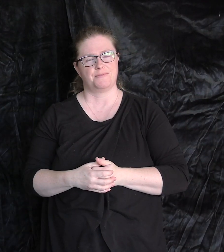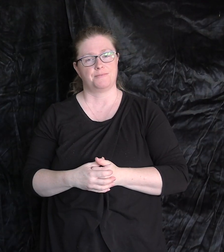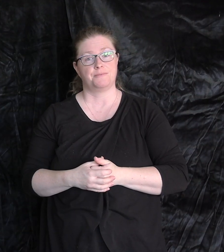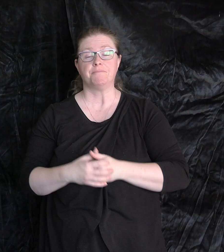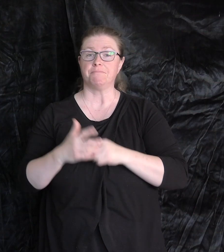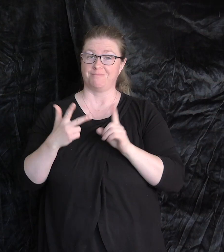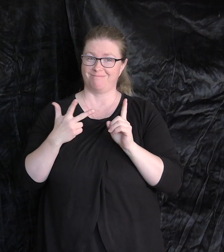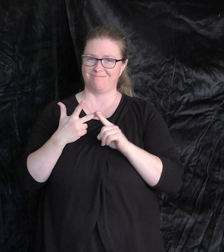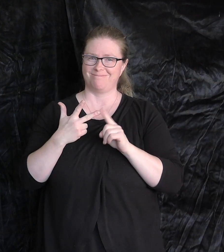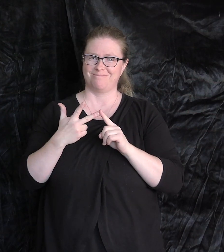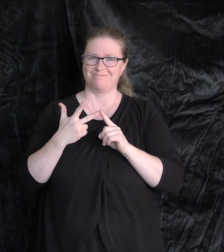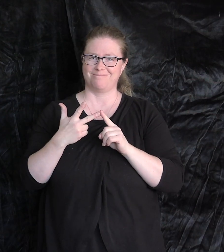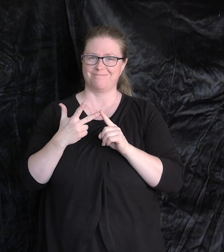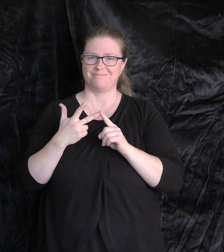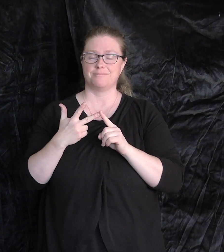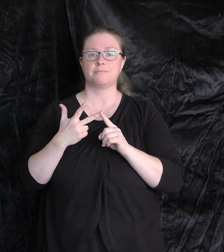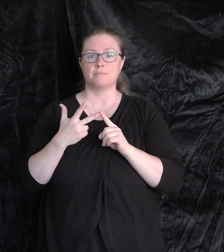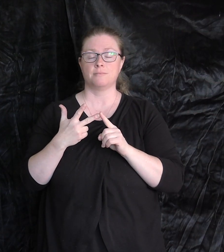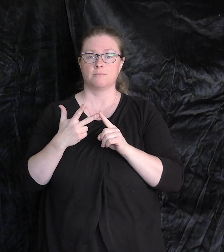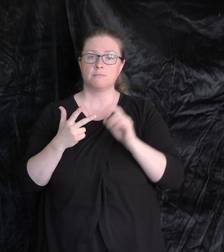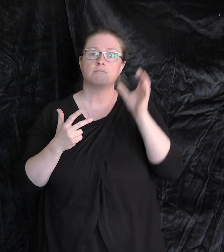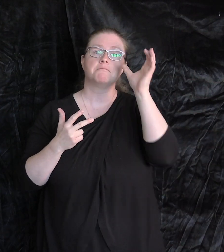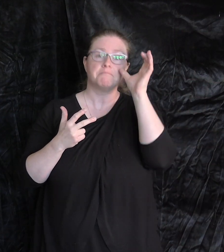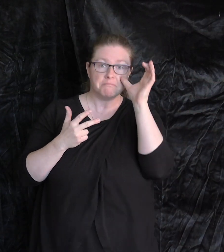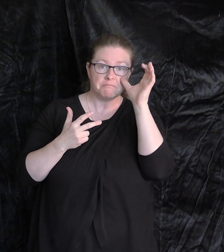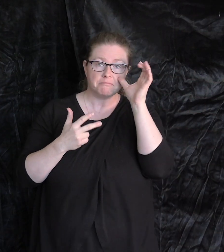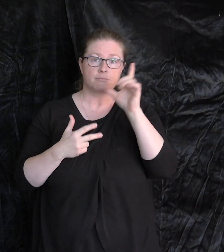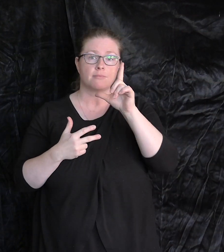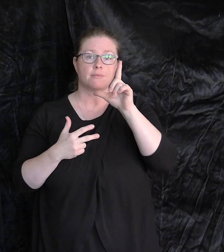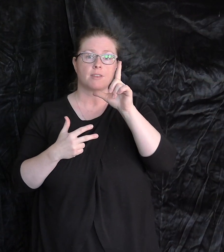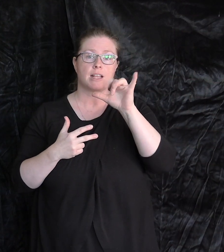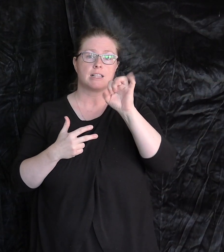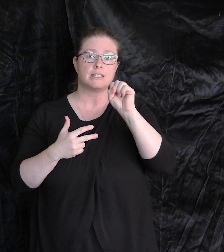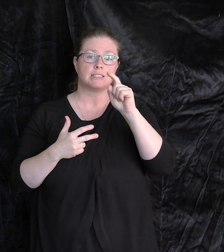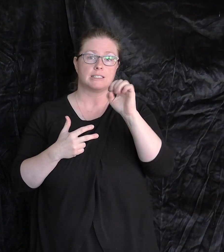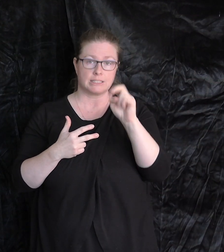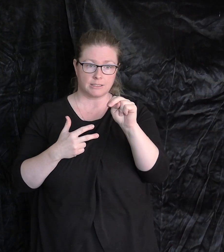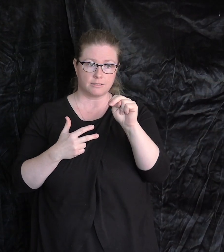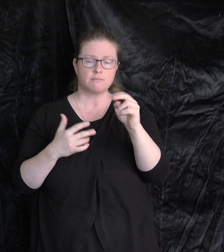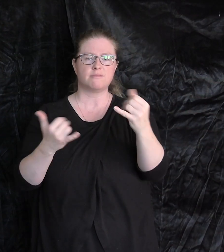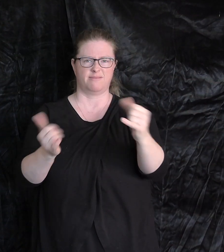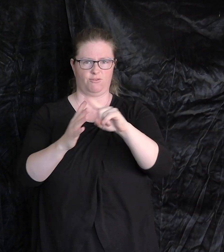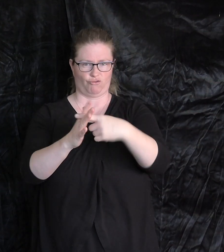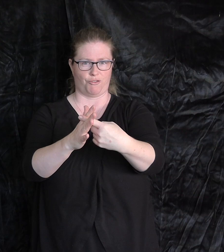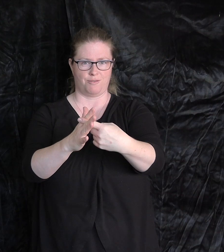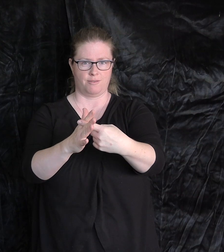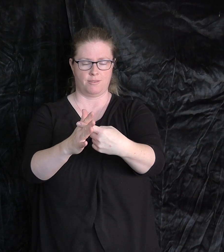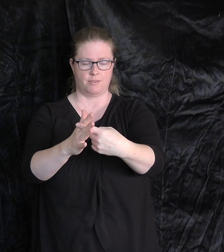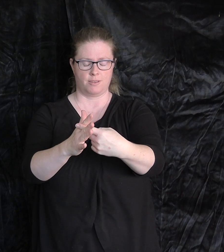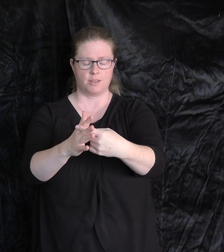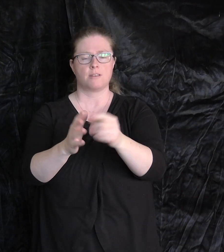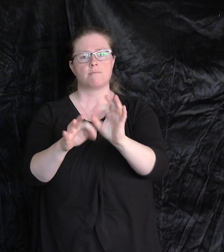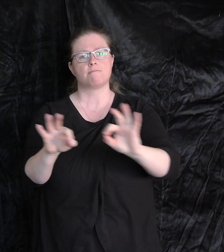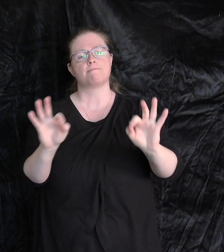Three. Listen. The piece starts now. Be patient with yourself and take your time.